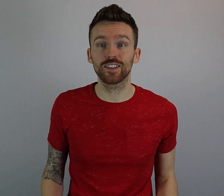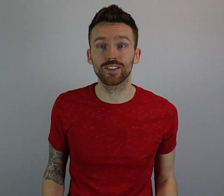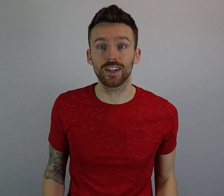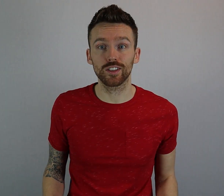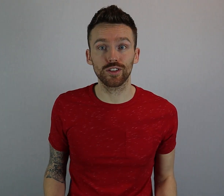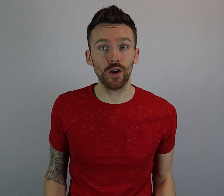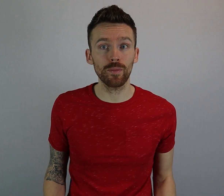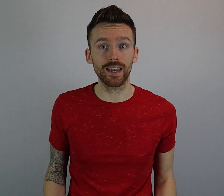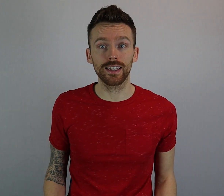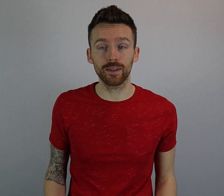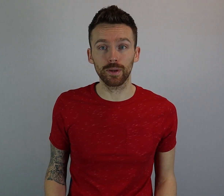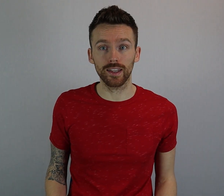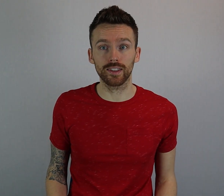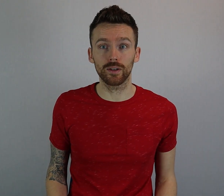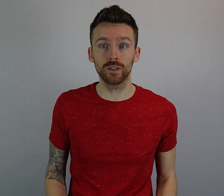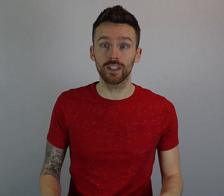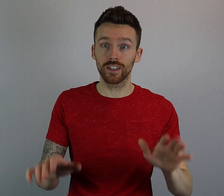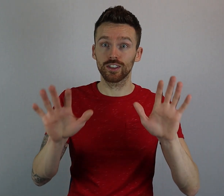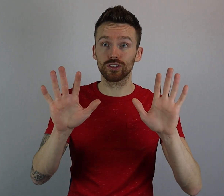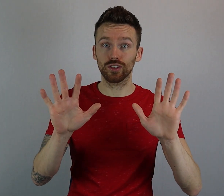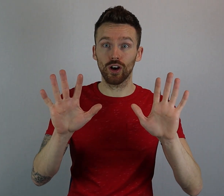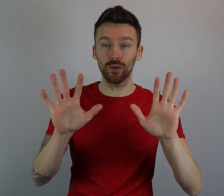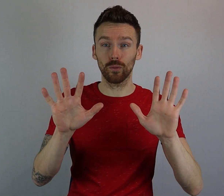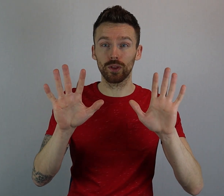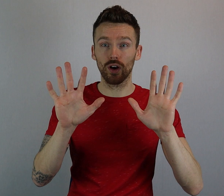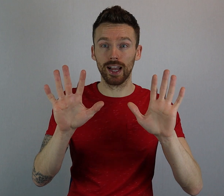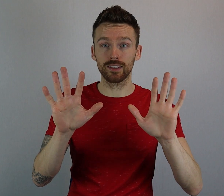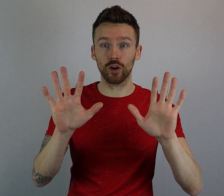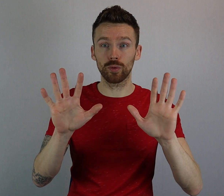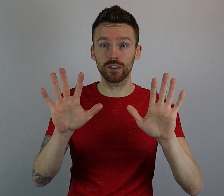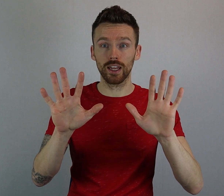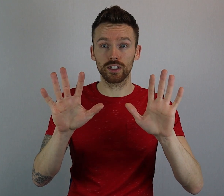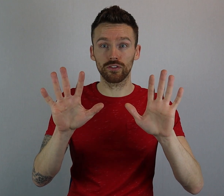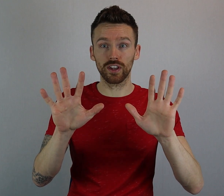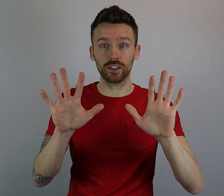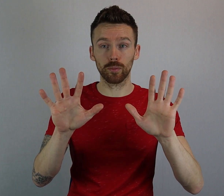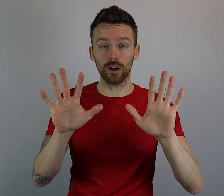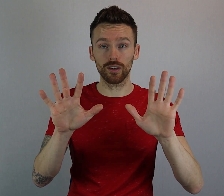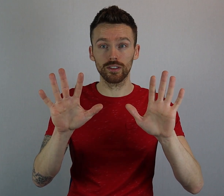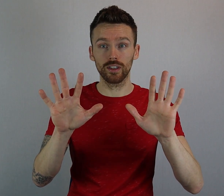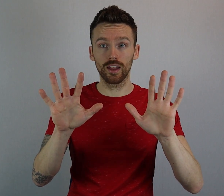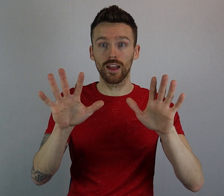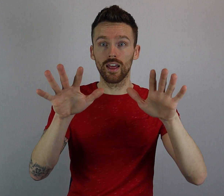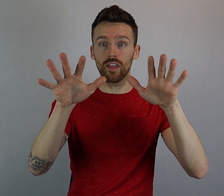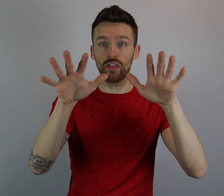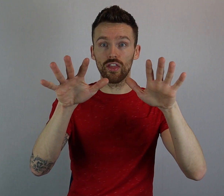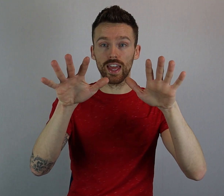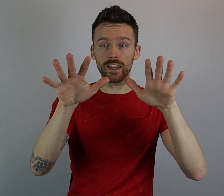To sign snowman in BSL, start with your hands open and your fingers apart then